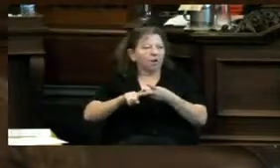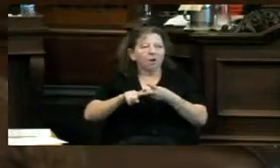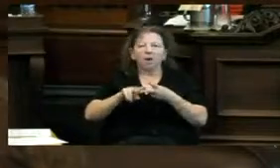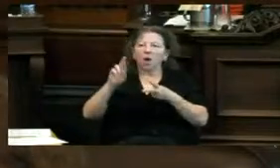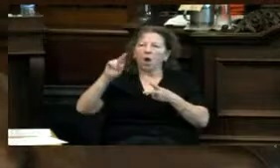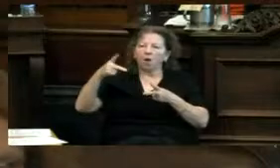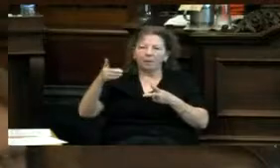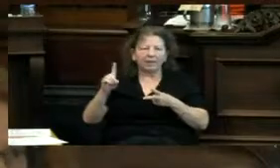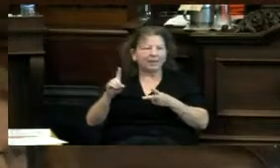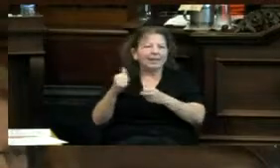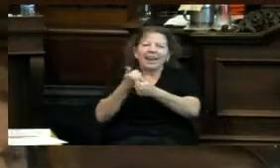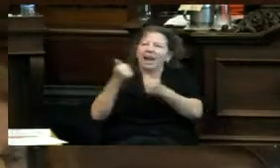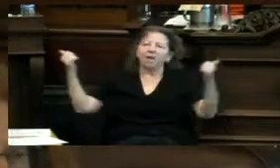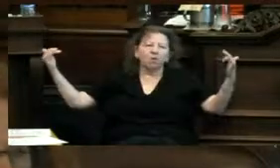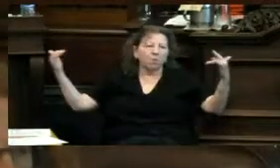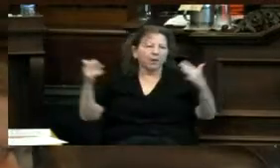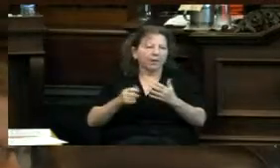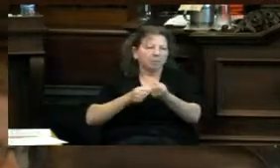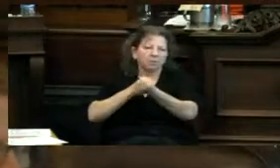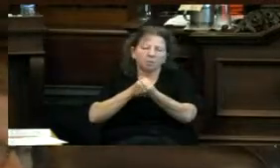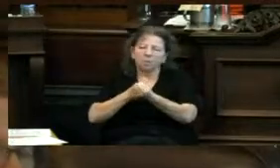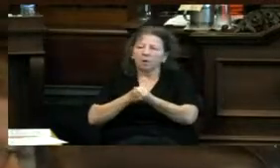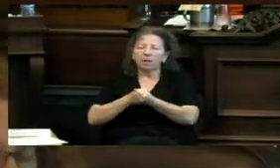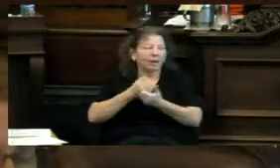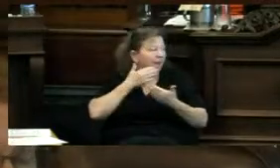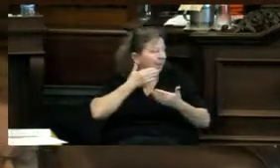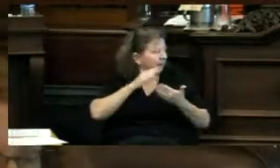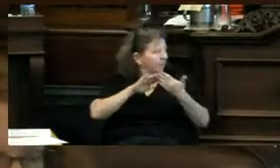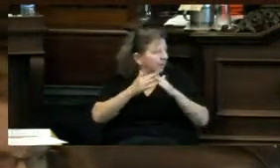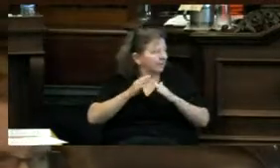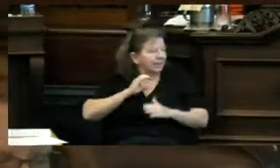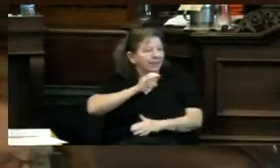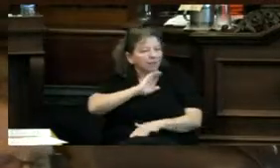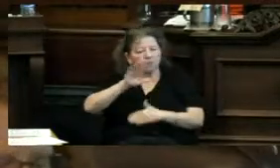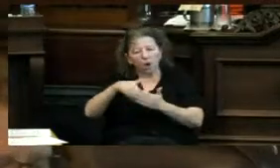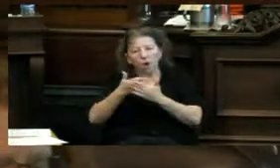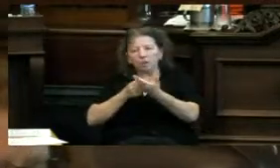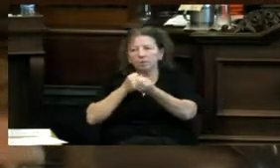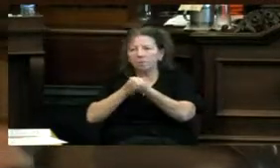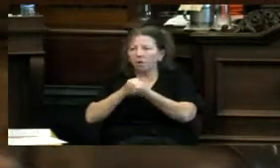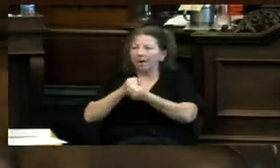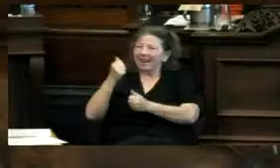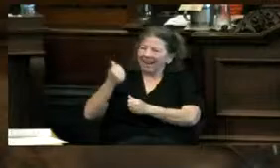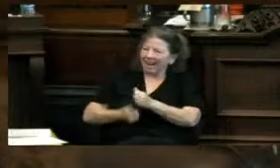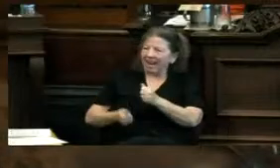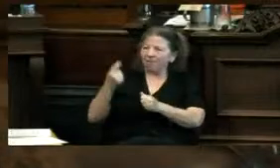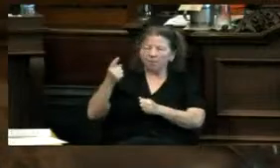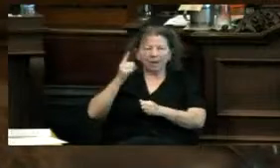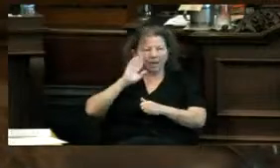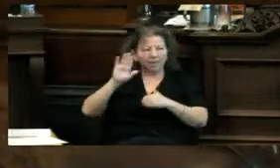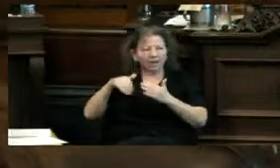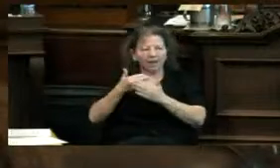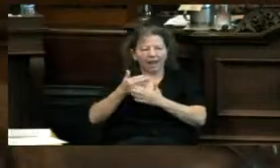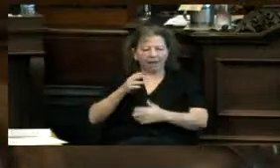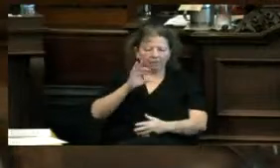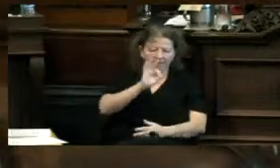success. So thank you, mayor. Thank you. Administration chief. Fire chief was there. Many of our PD was everyone. He came in